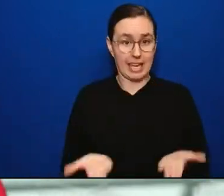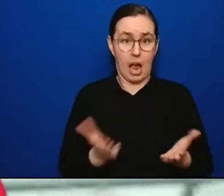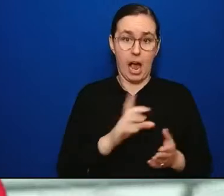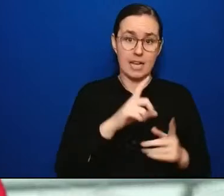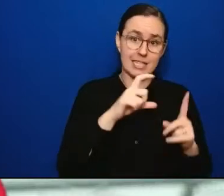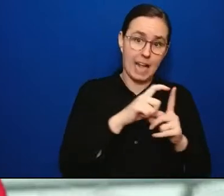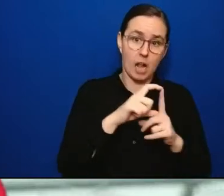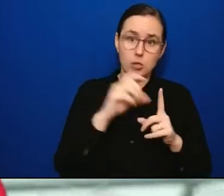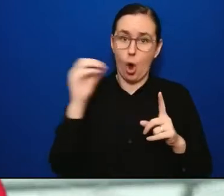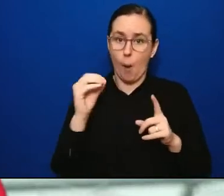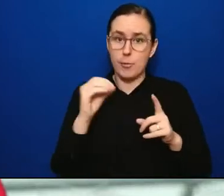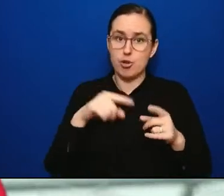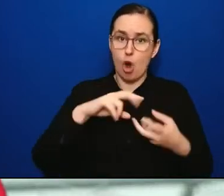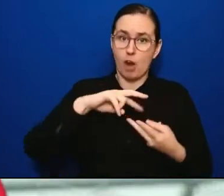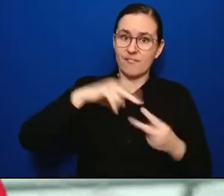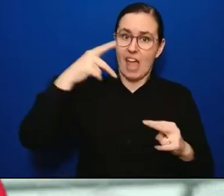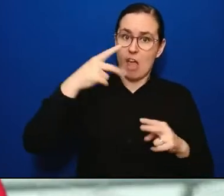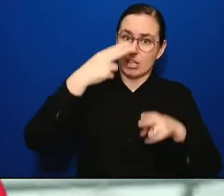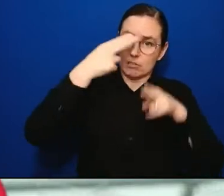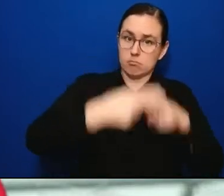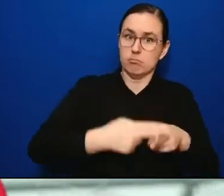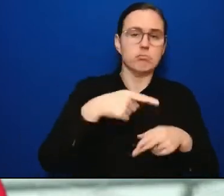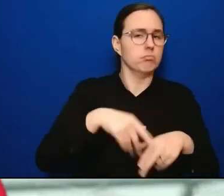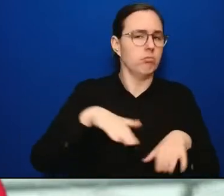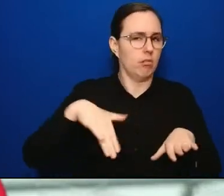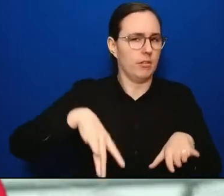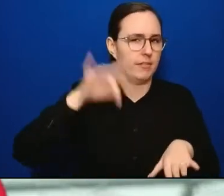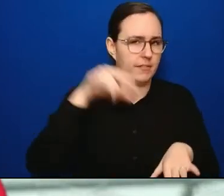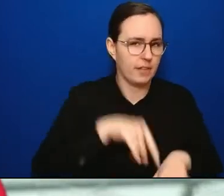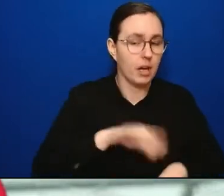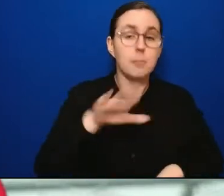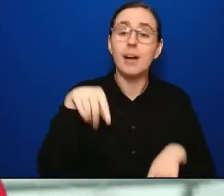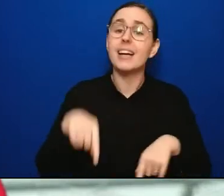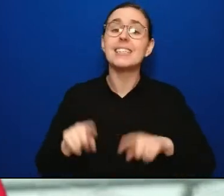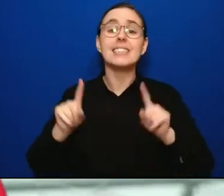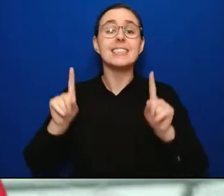We have not yet seen any of that in British Columbia. But we Our